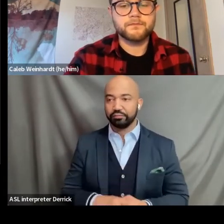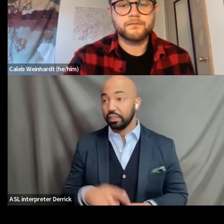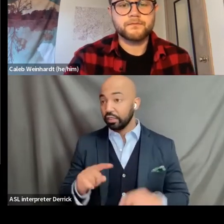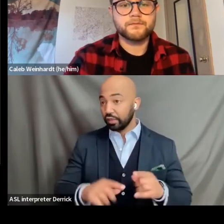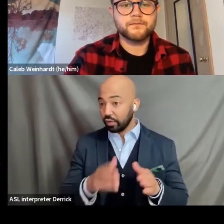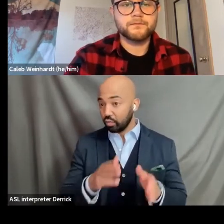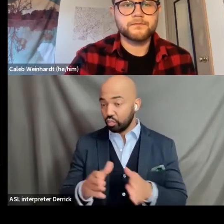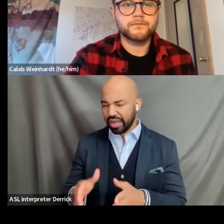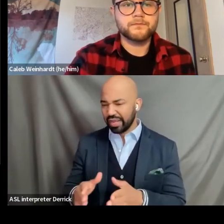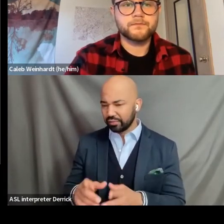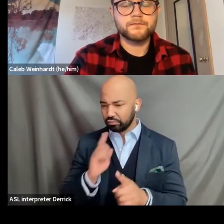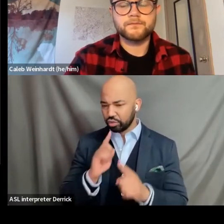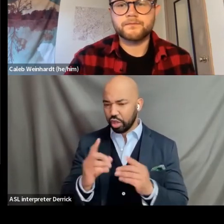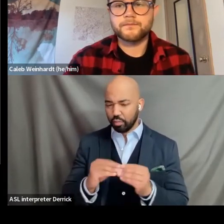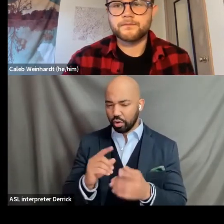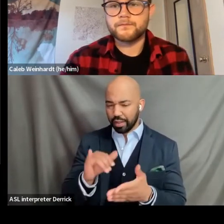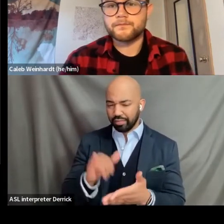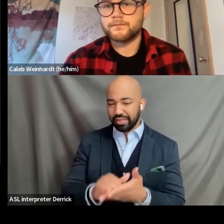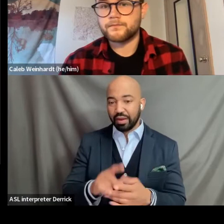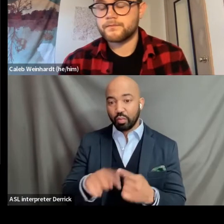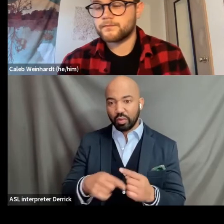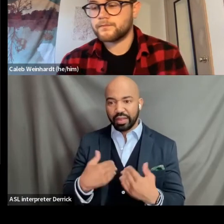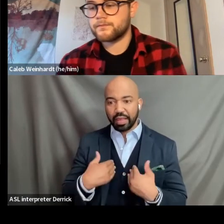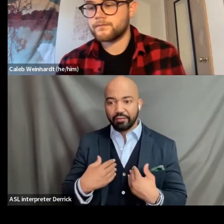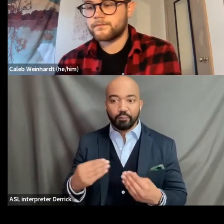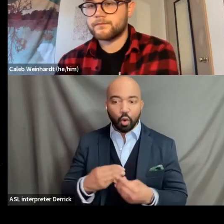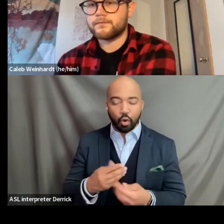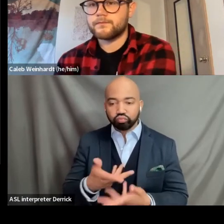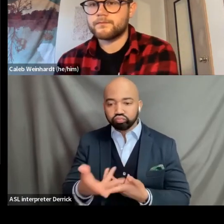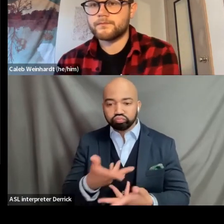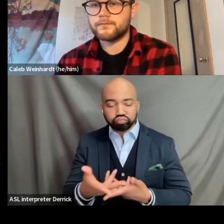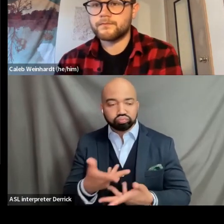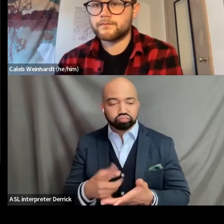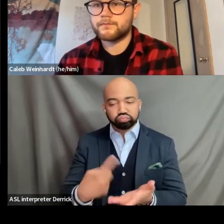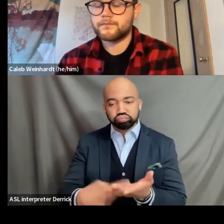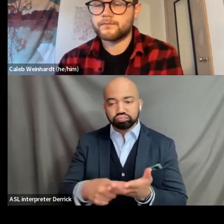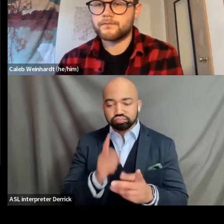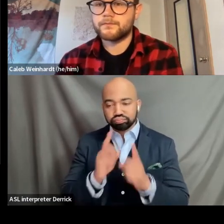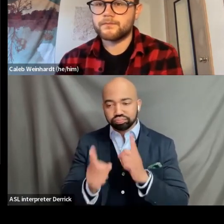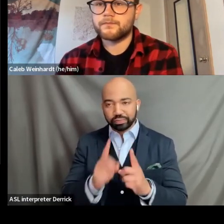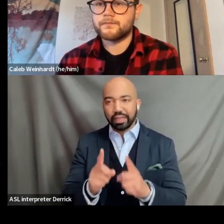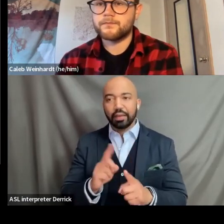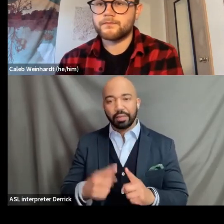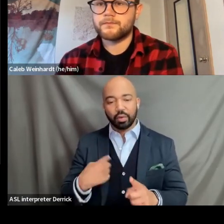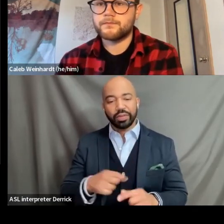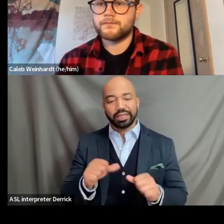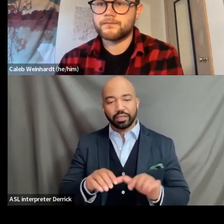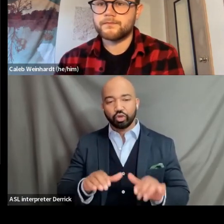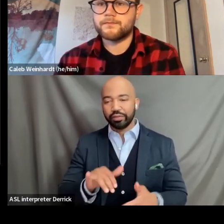when we start to engage more fully but we can do that work in a lot of ways